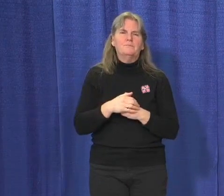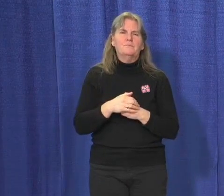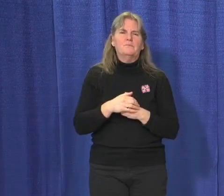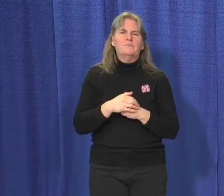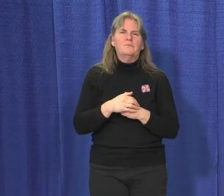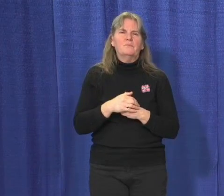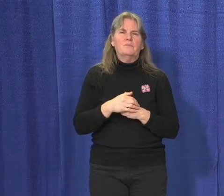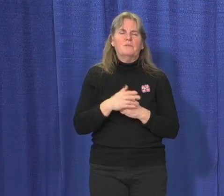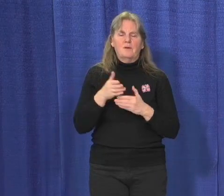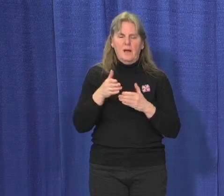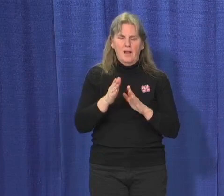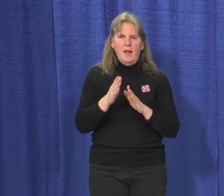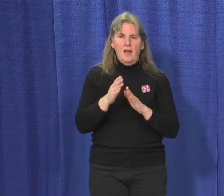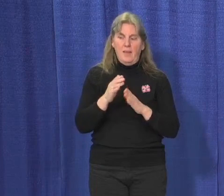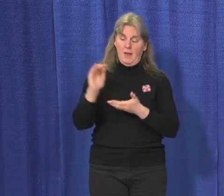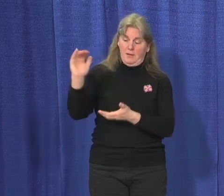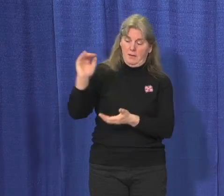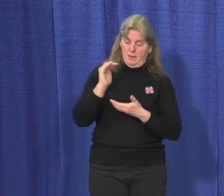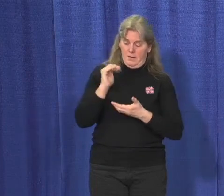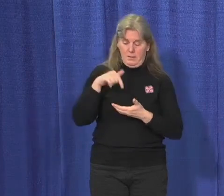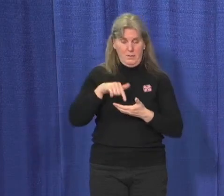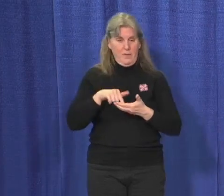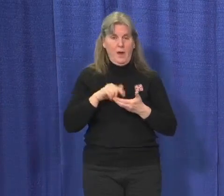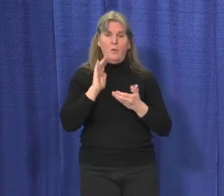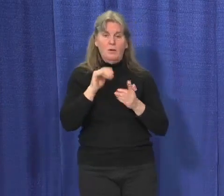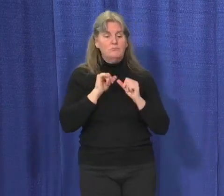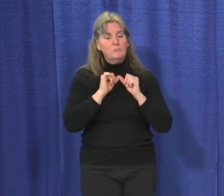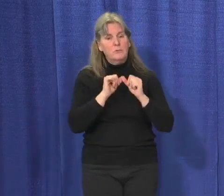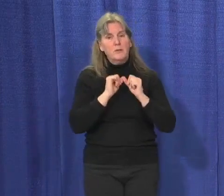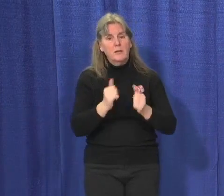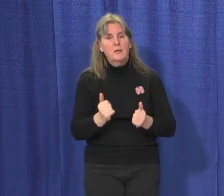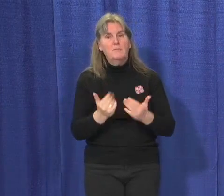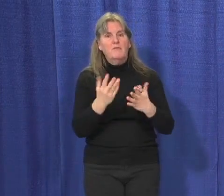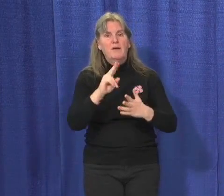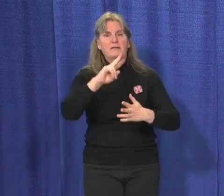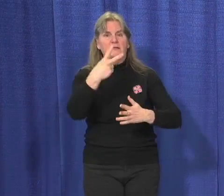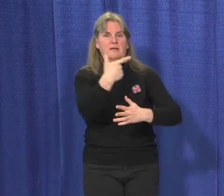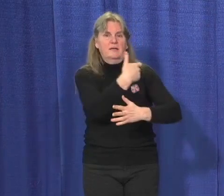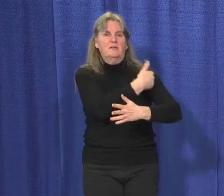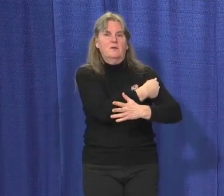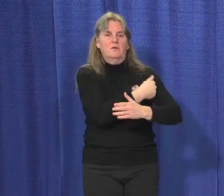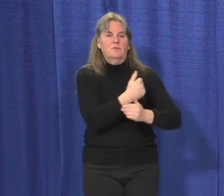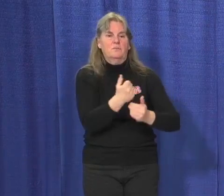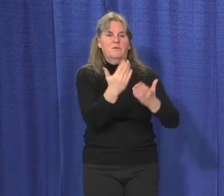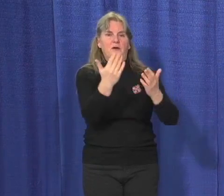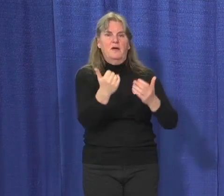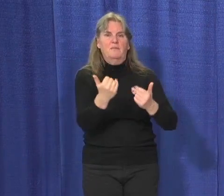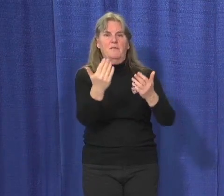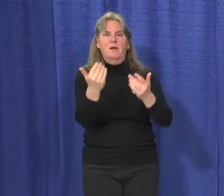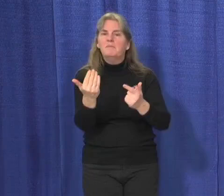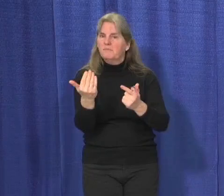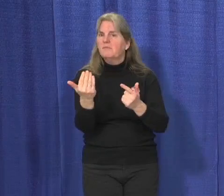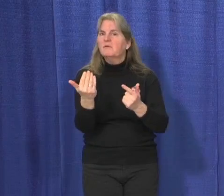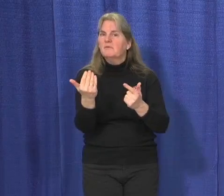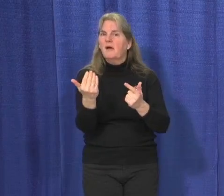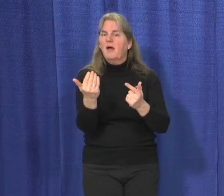second-quarter which will allow us to continue with second dosing on schedule and have